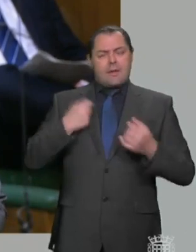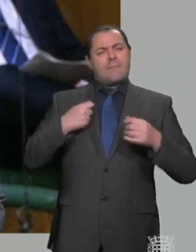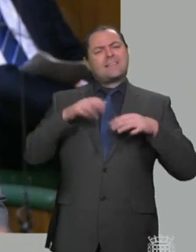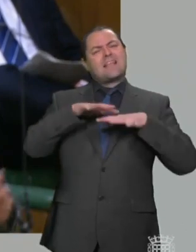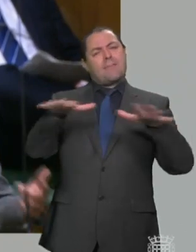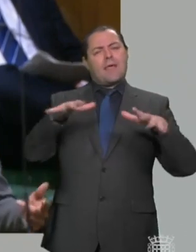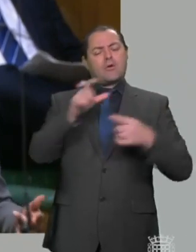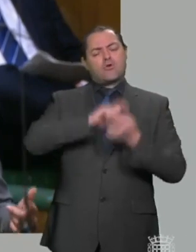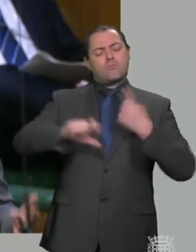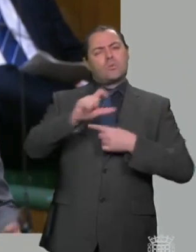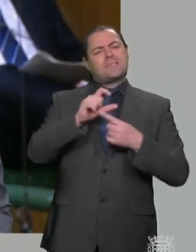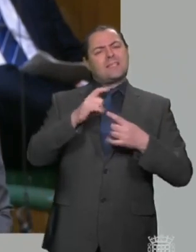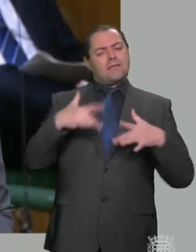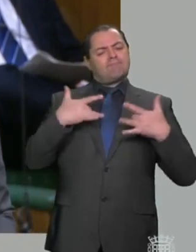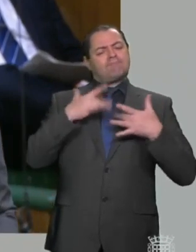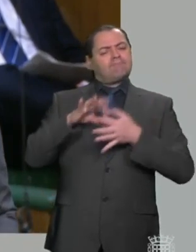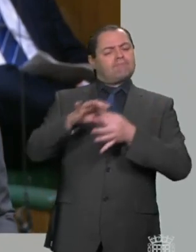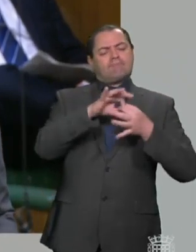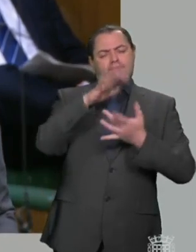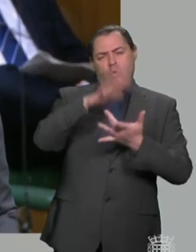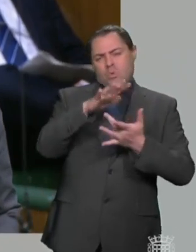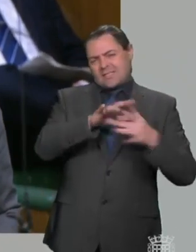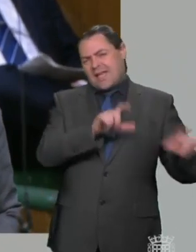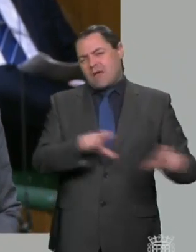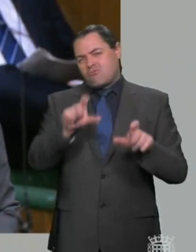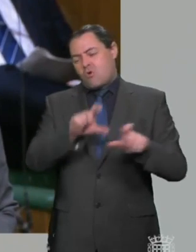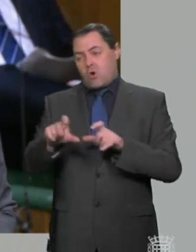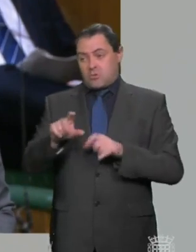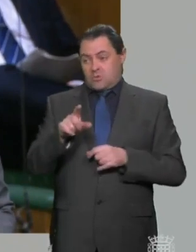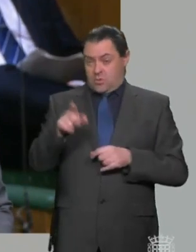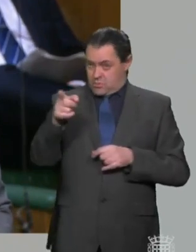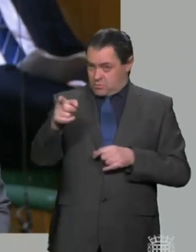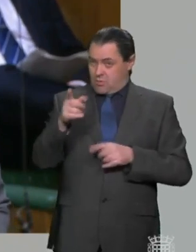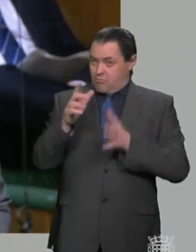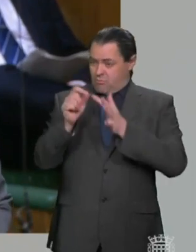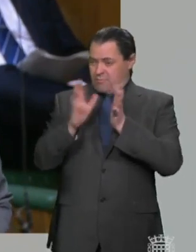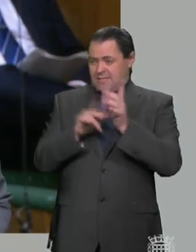really important to all of us keeping going. Does the Prime Minister share my admiration for Kim,